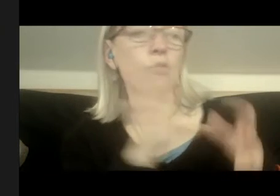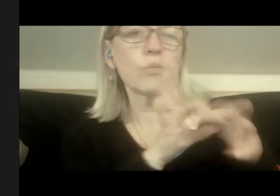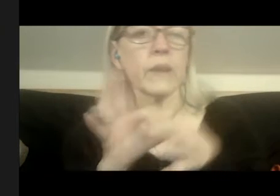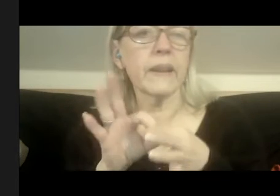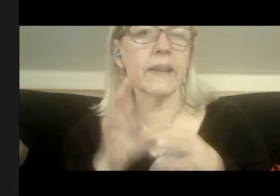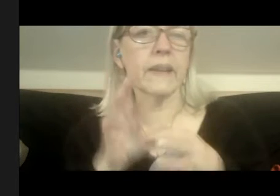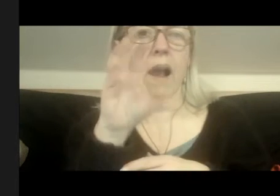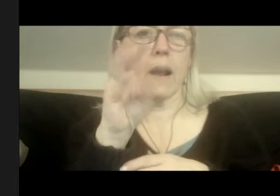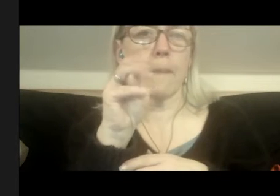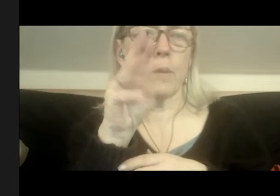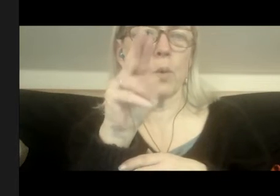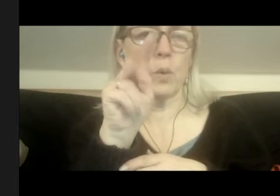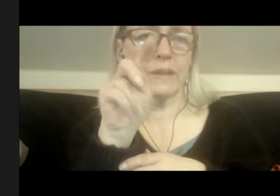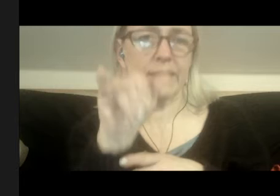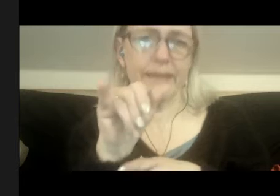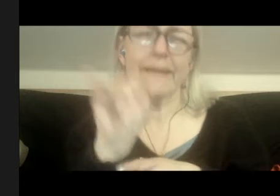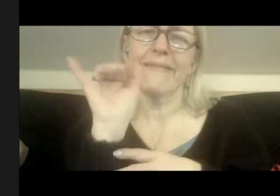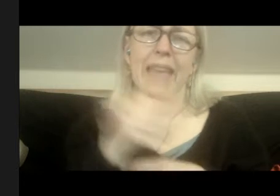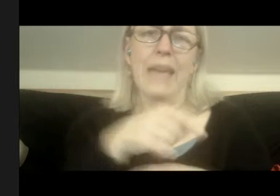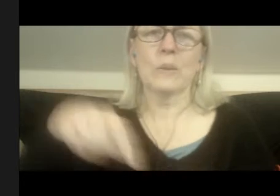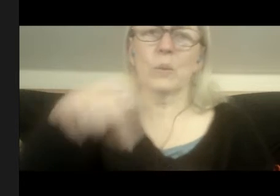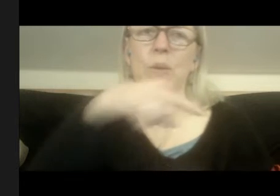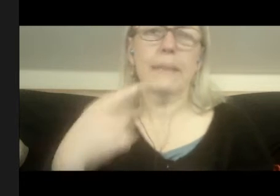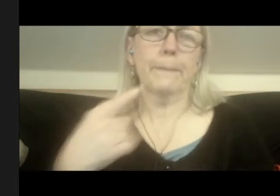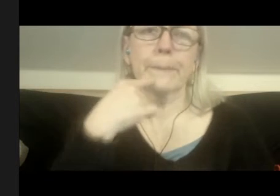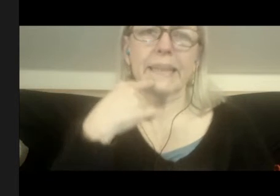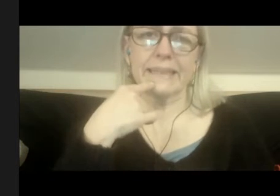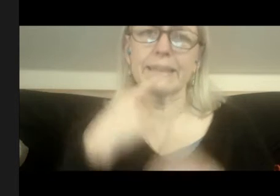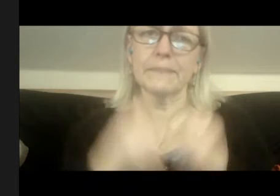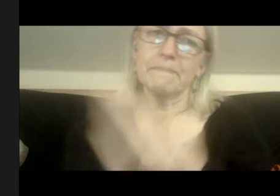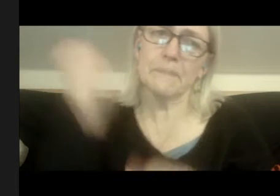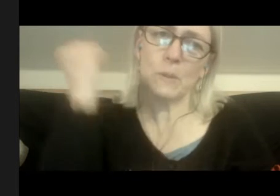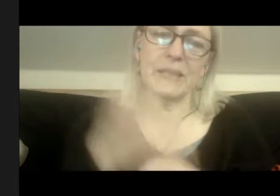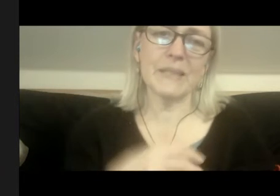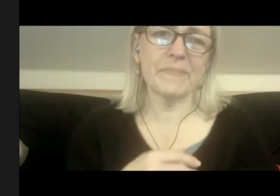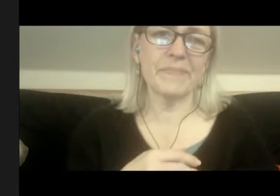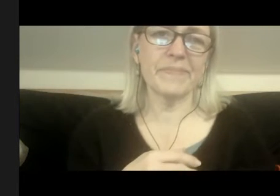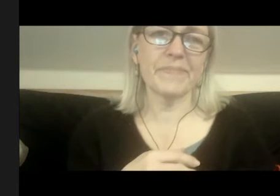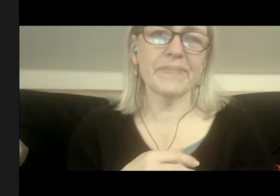A good place full of great people and great benefits.